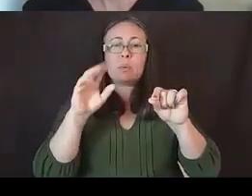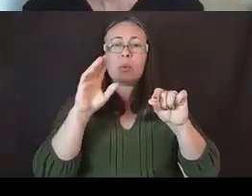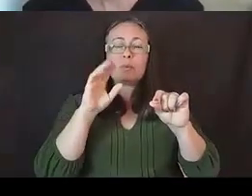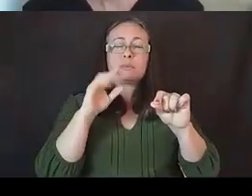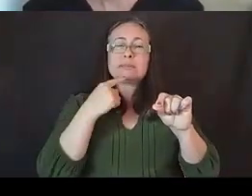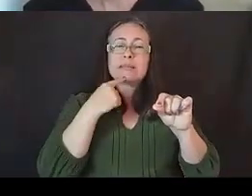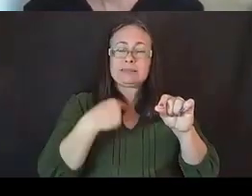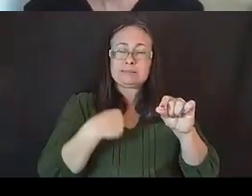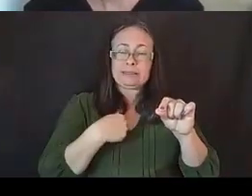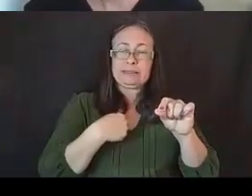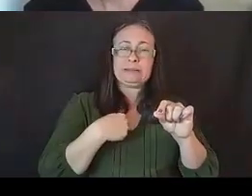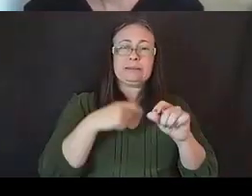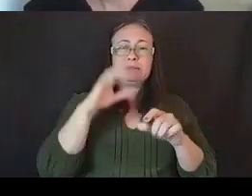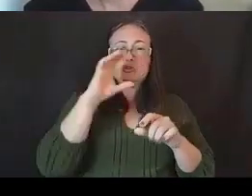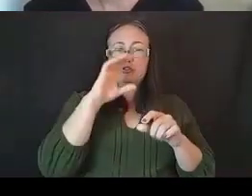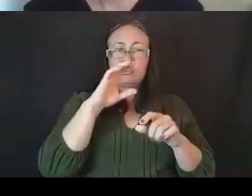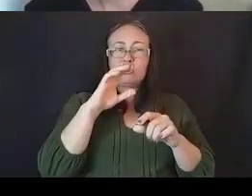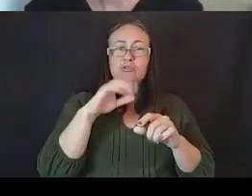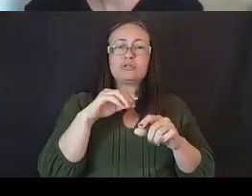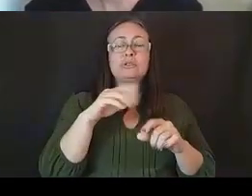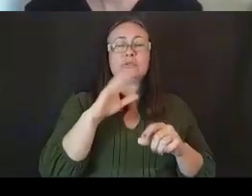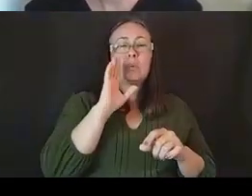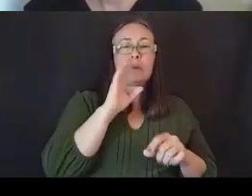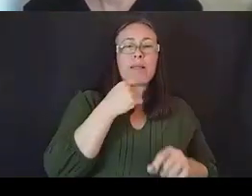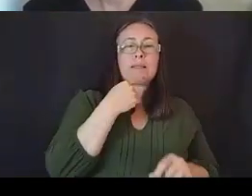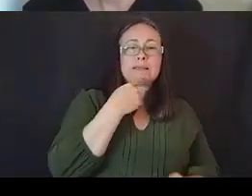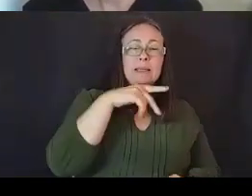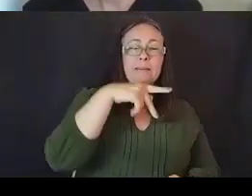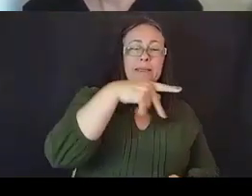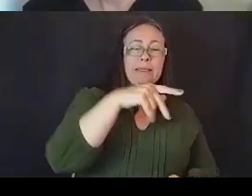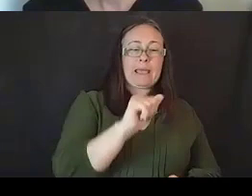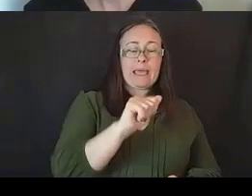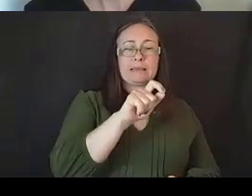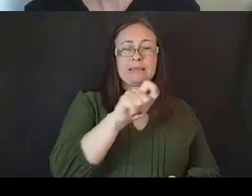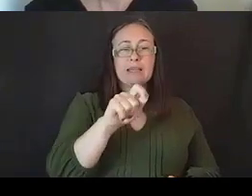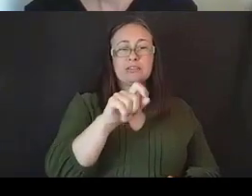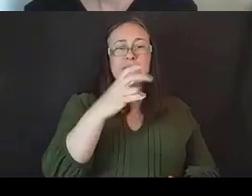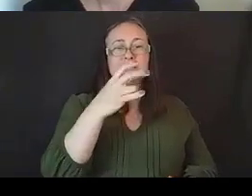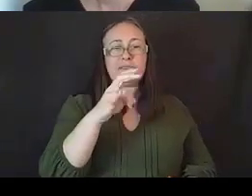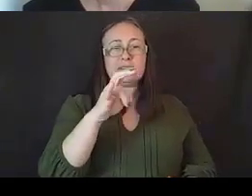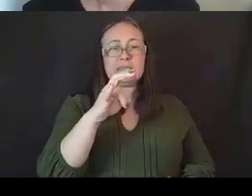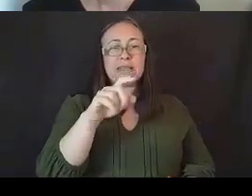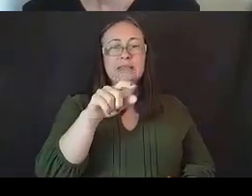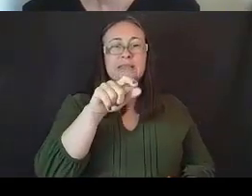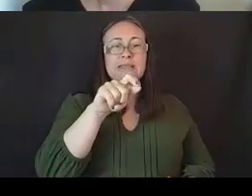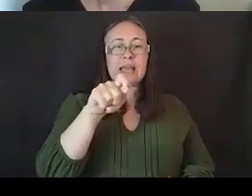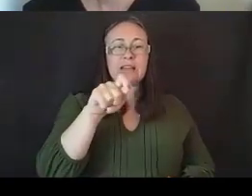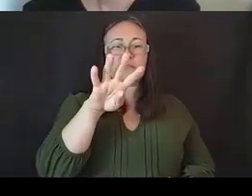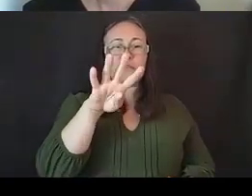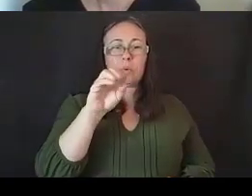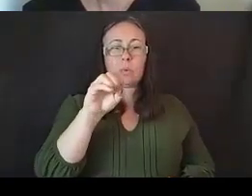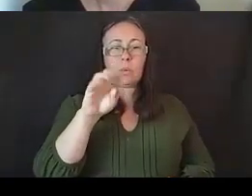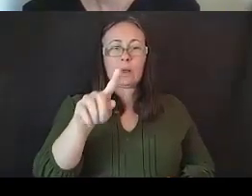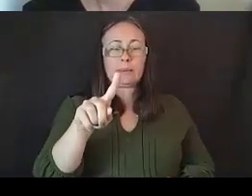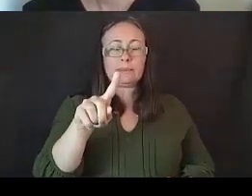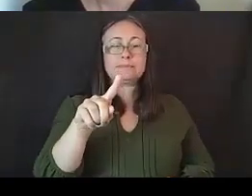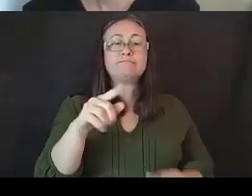so I'm going to type in PA-17-041. And let's run the search.